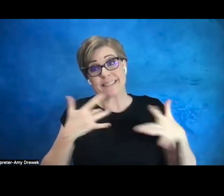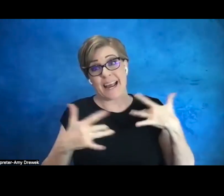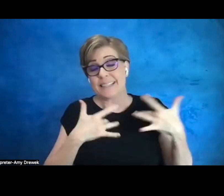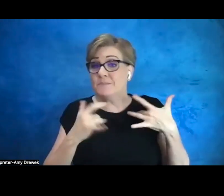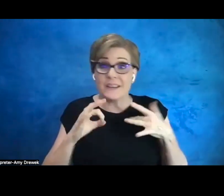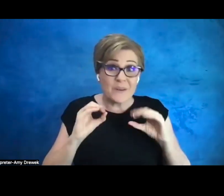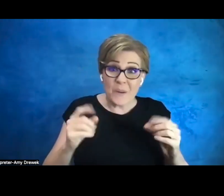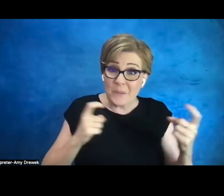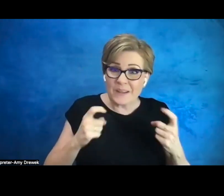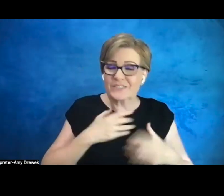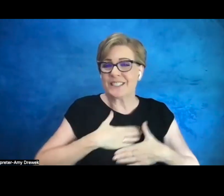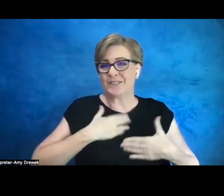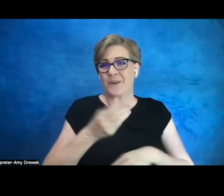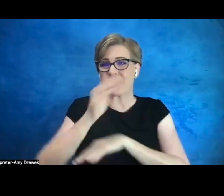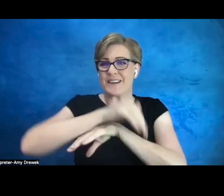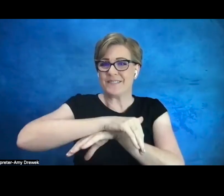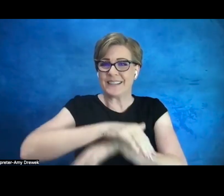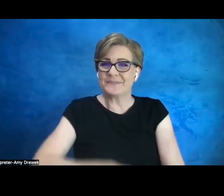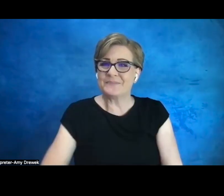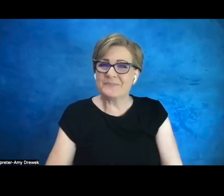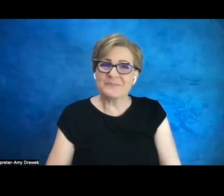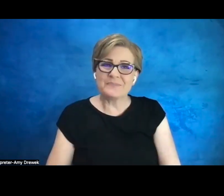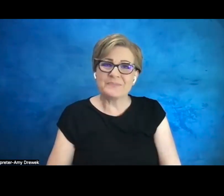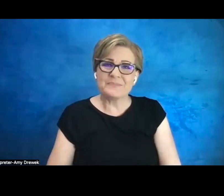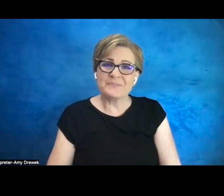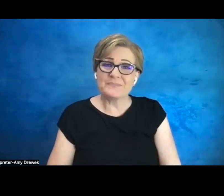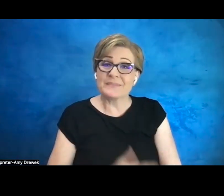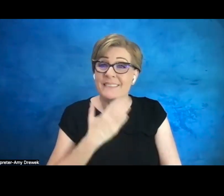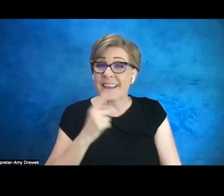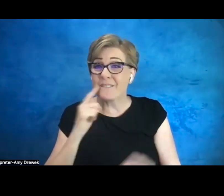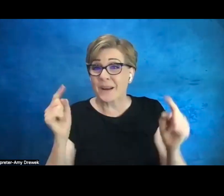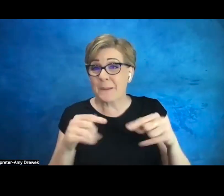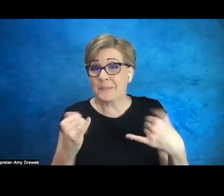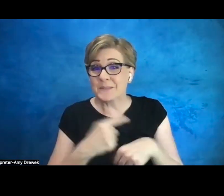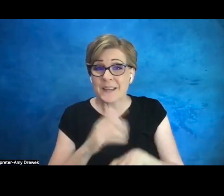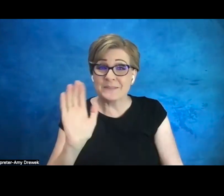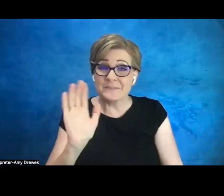have a great rest of your evening! And I appreciated having you here!